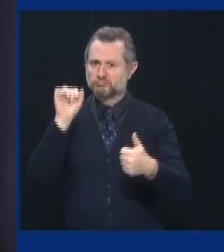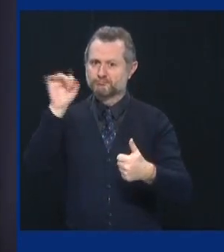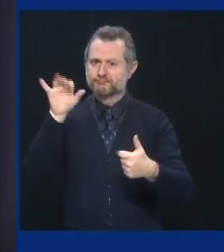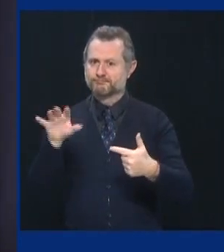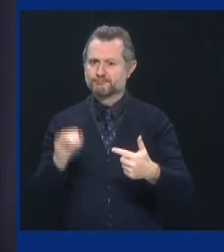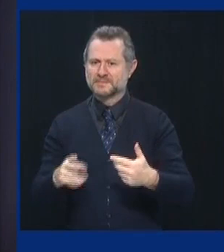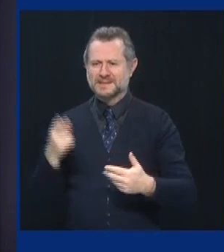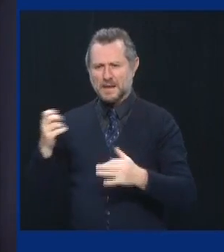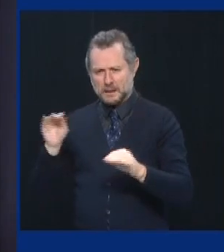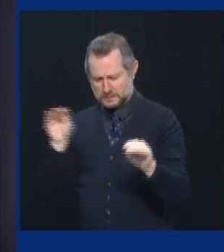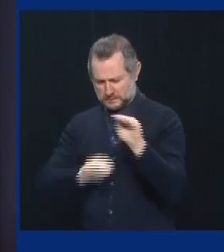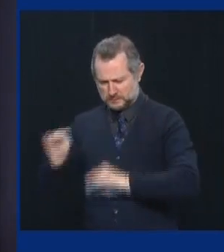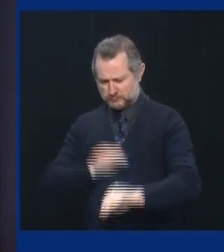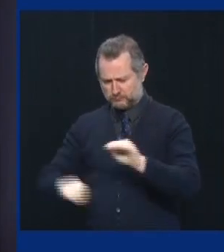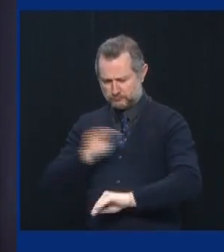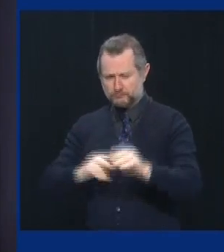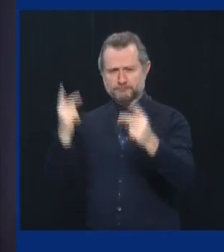RHODES, TO MY LEFT, MARISSA